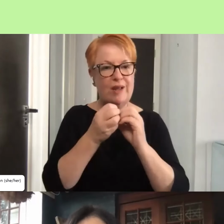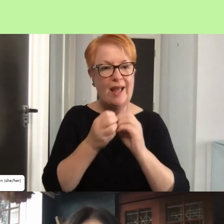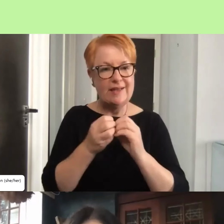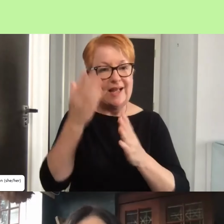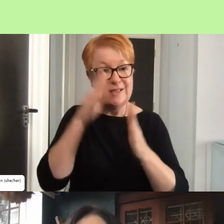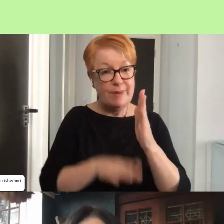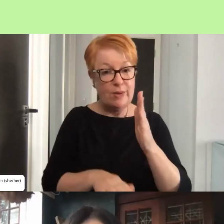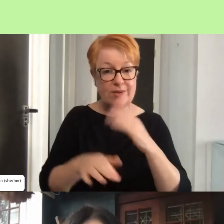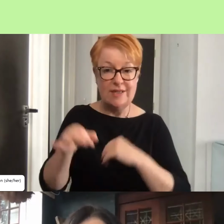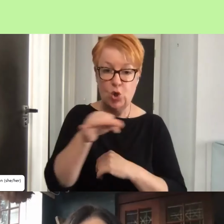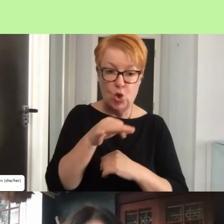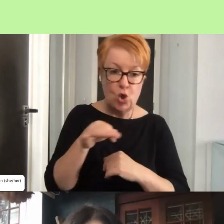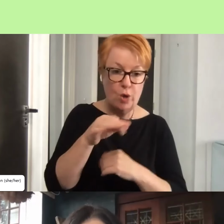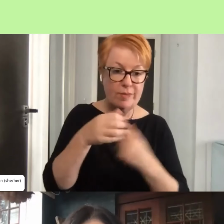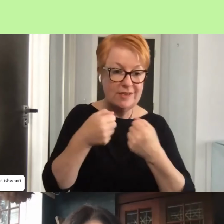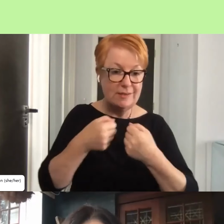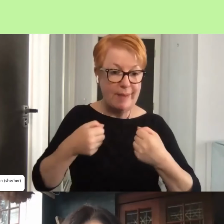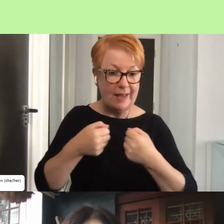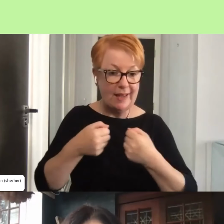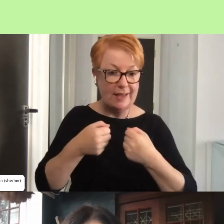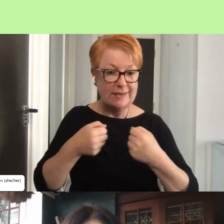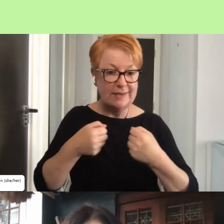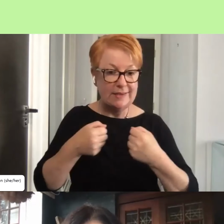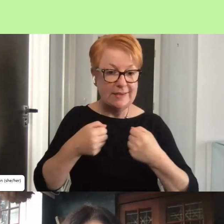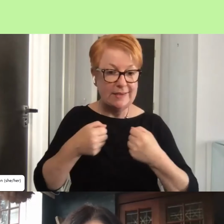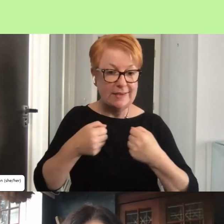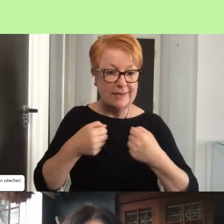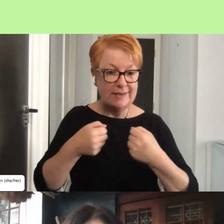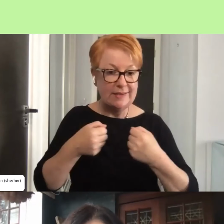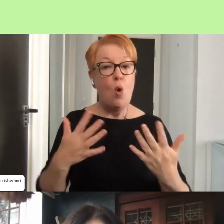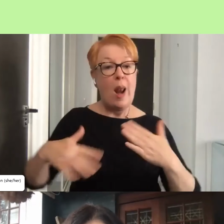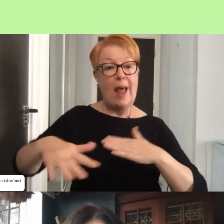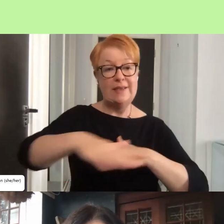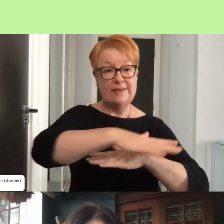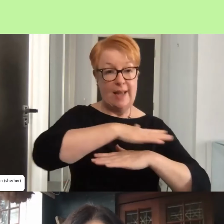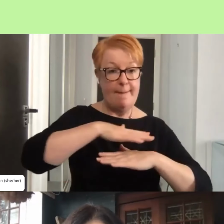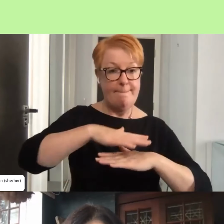or in landscapes, that kind of our response to the media situation,